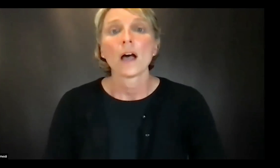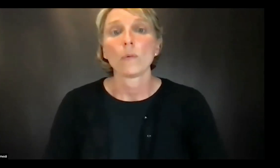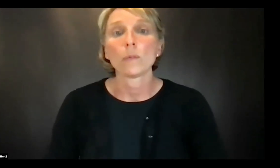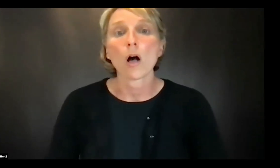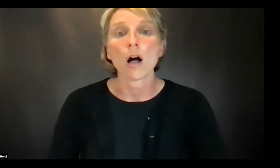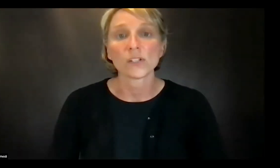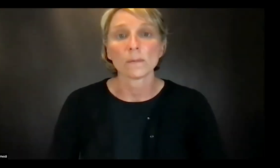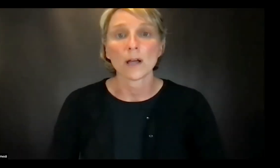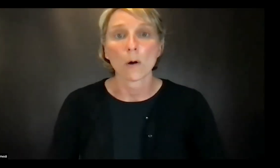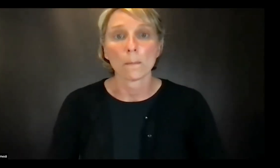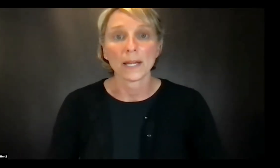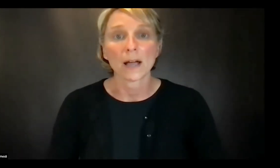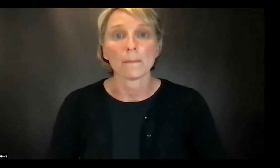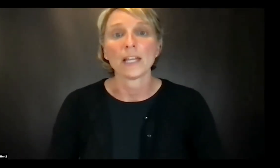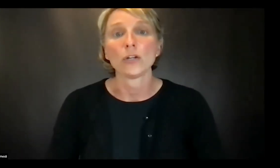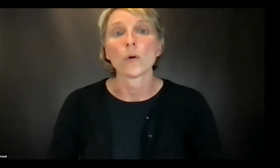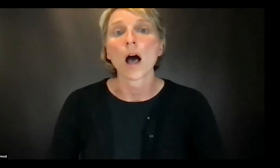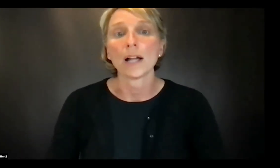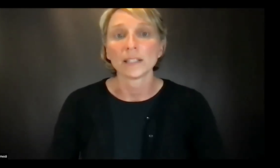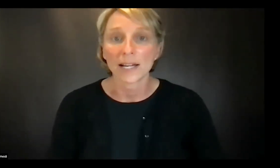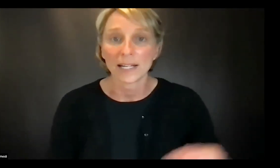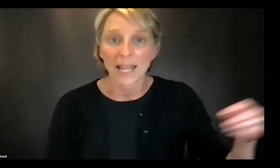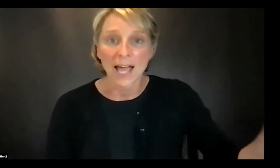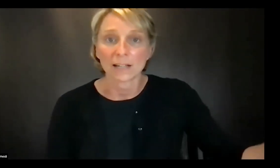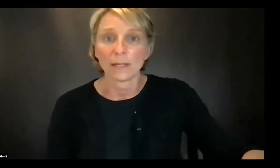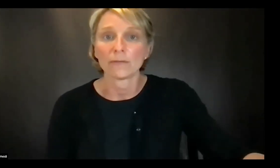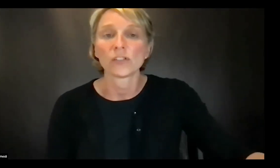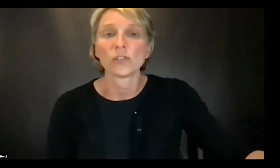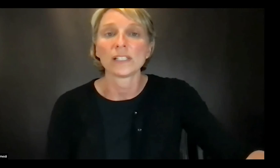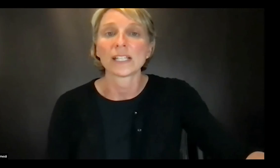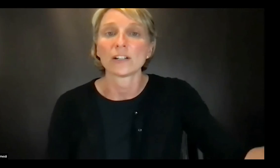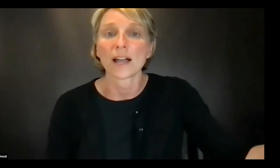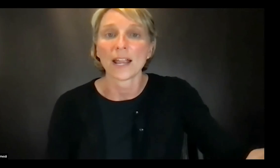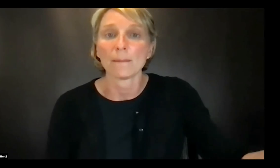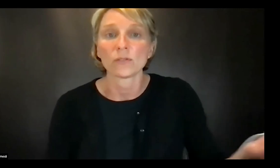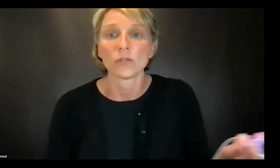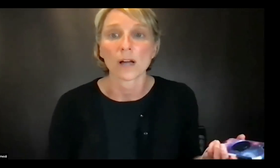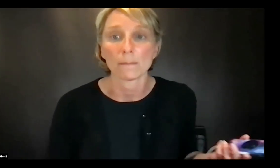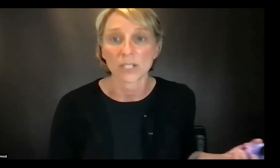We will also be opening up an online academy for students that are not able to come to